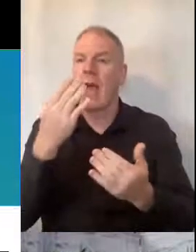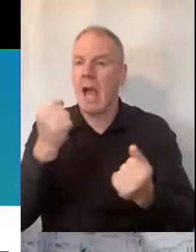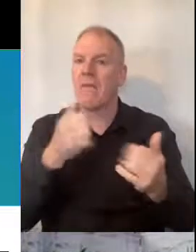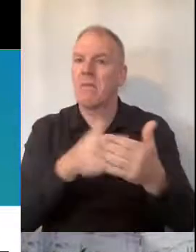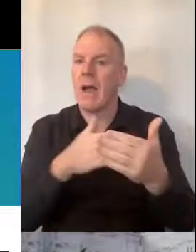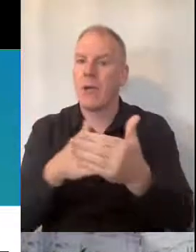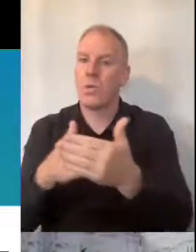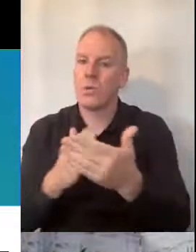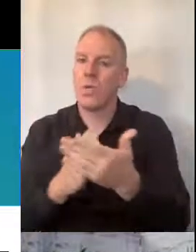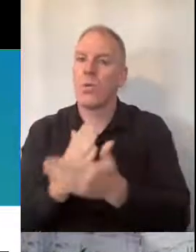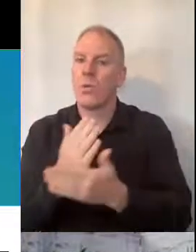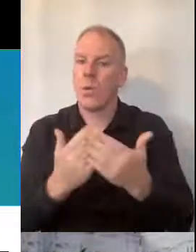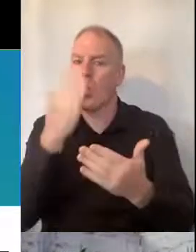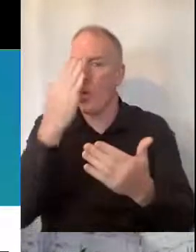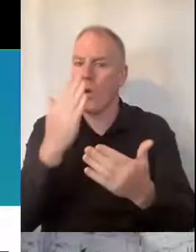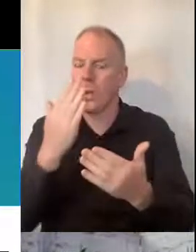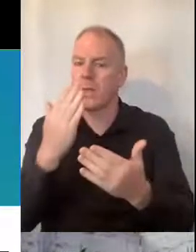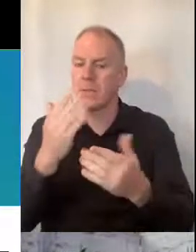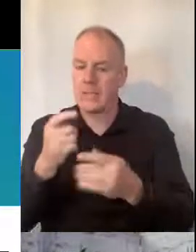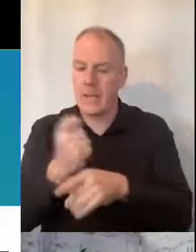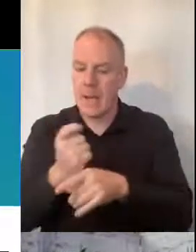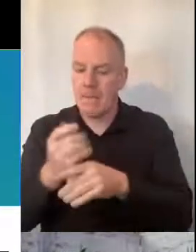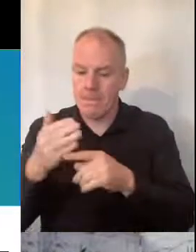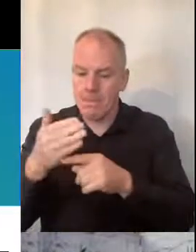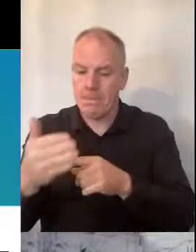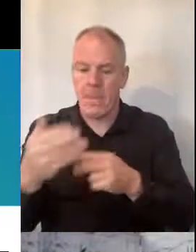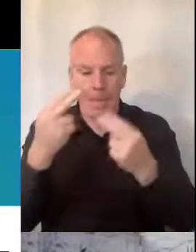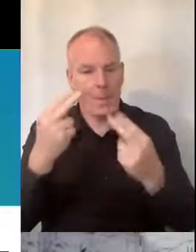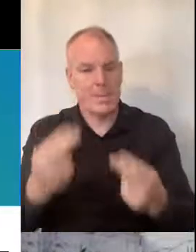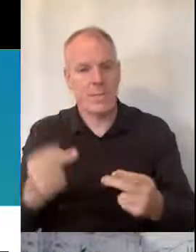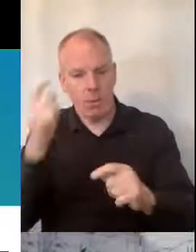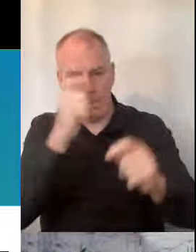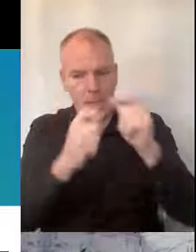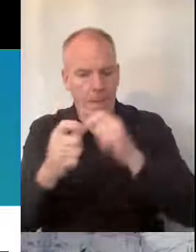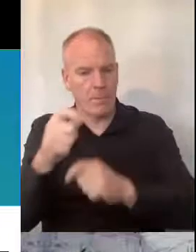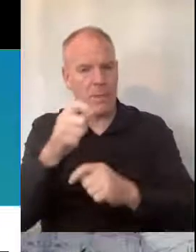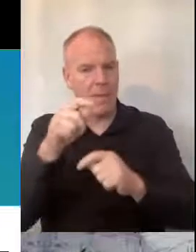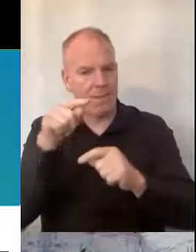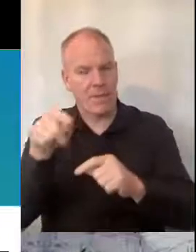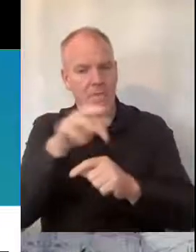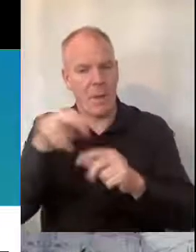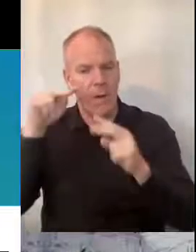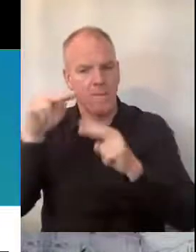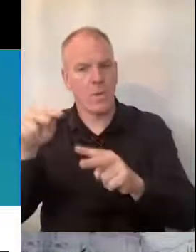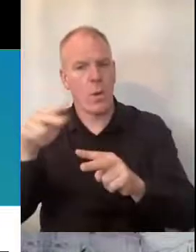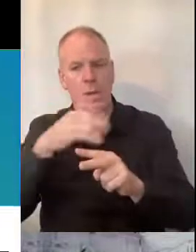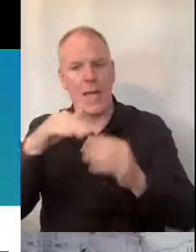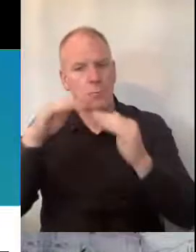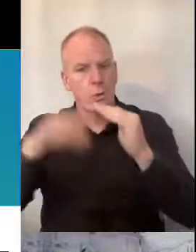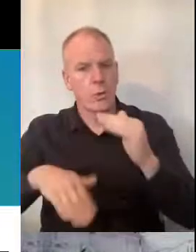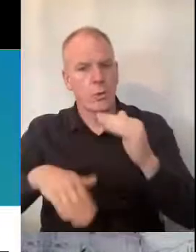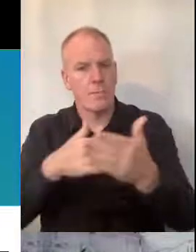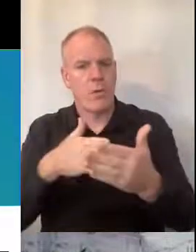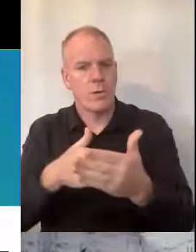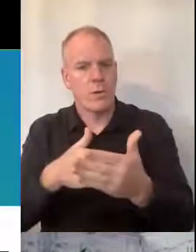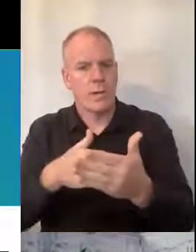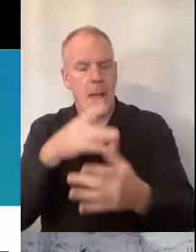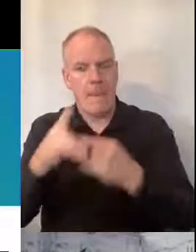their learning journey, and we need to really think about that as institutions and how we can minimize that and maximize learning.